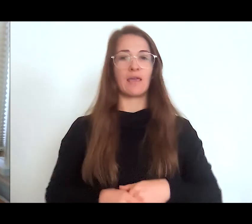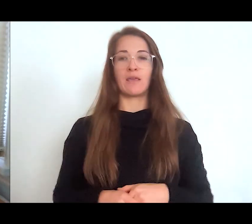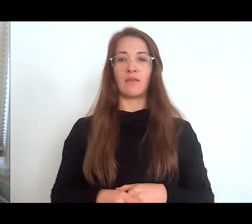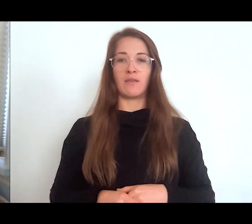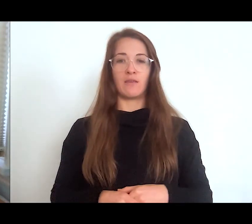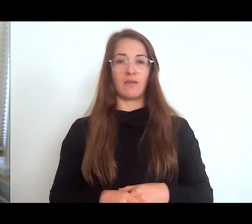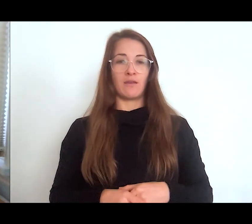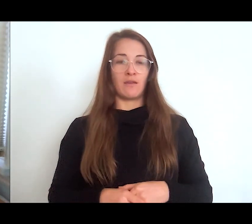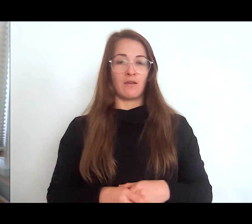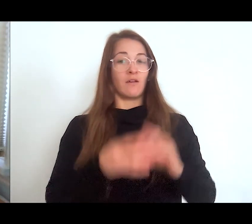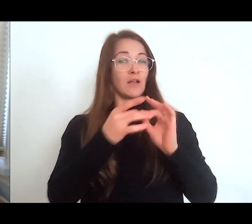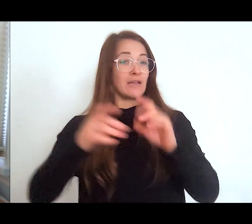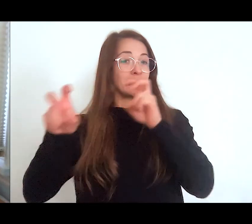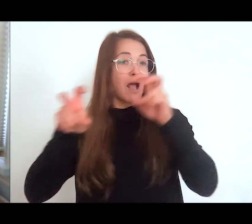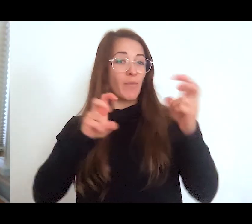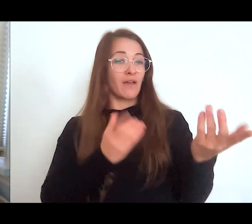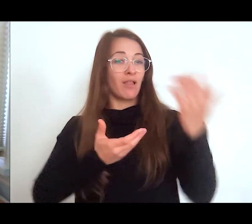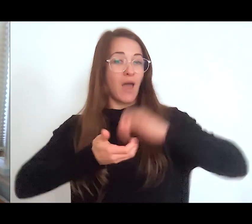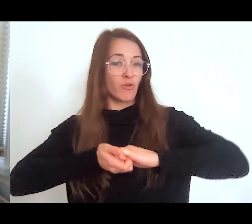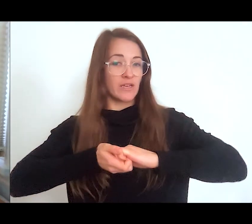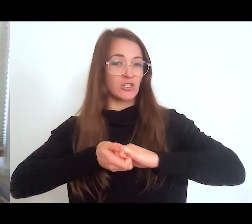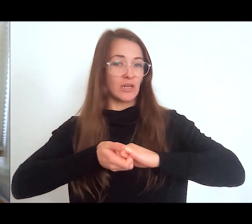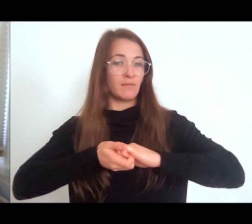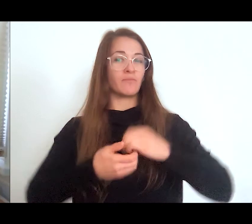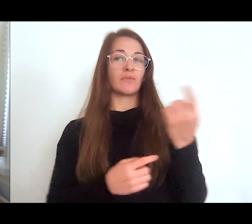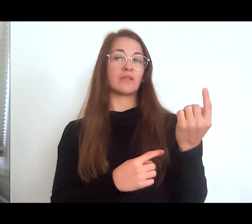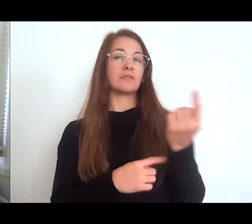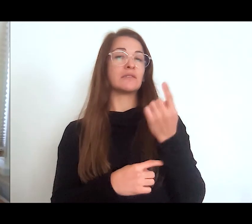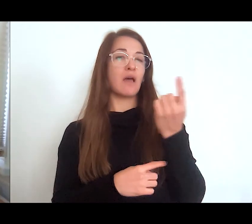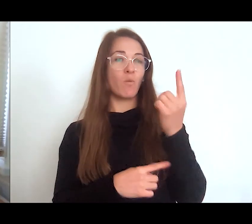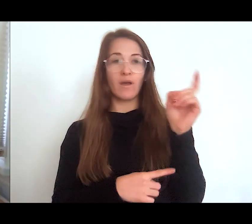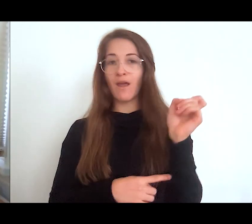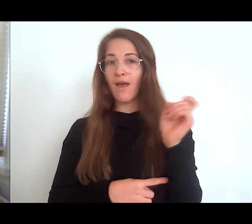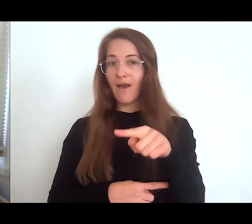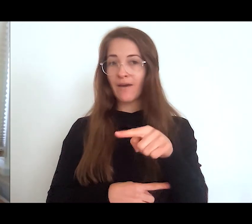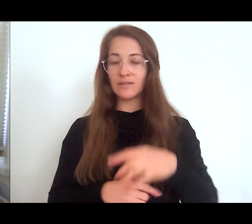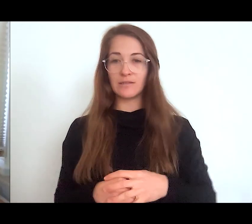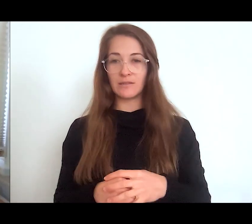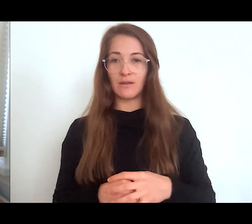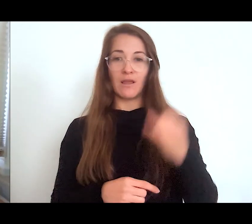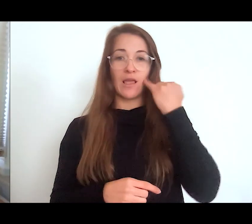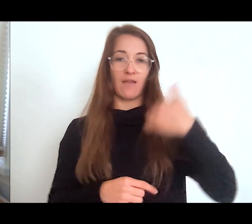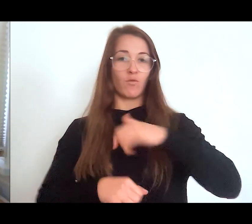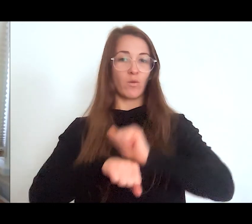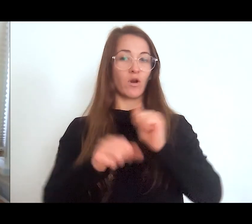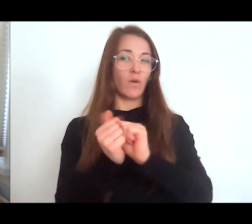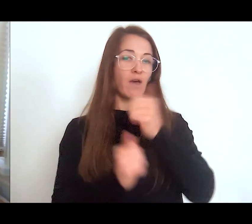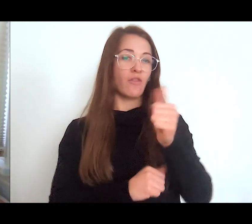REGISTERED HERE TODAY. SO ON THE TOPIC OF COLLABORATION, SOMEONE ASKED IF